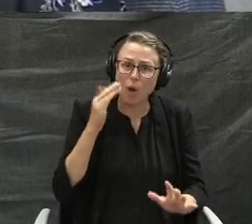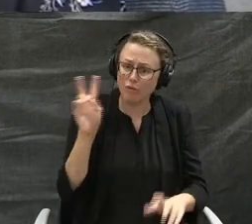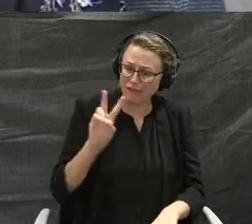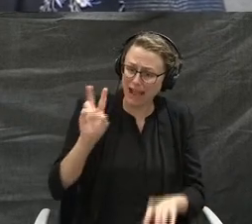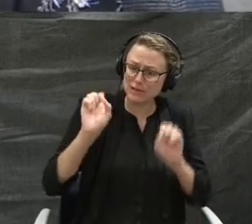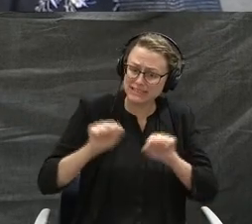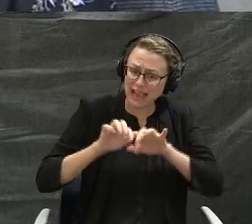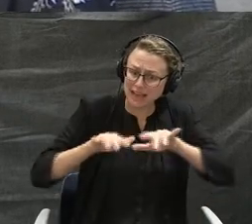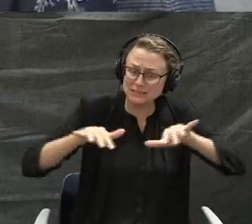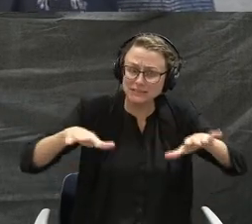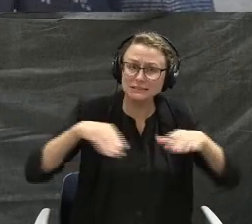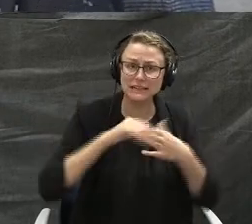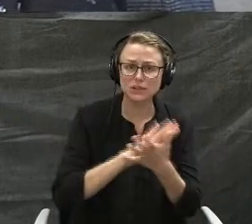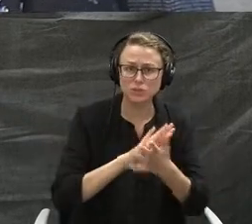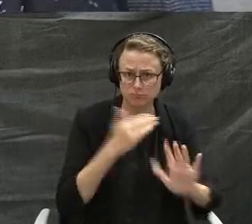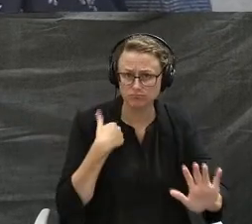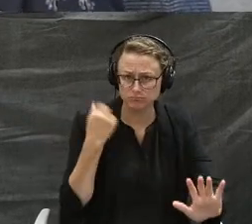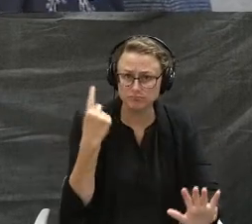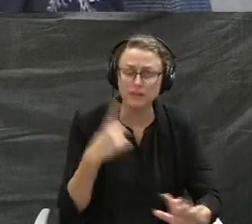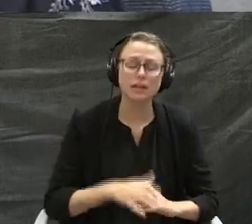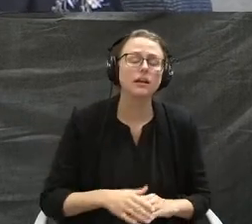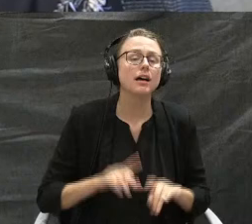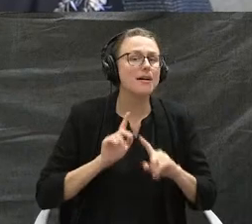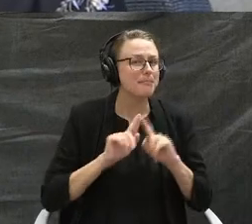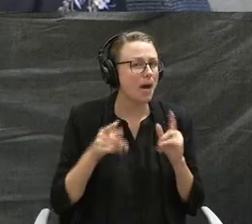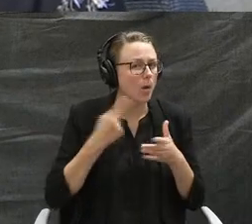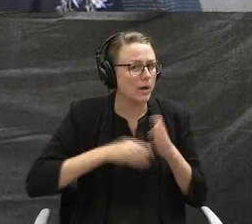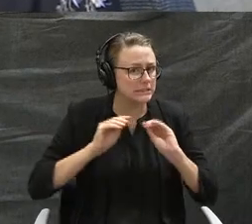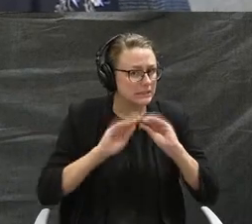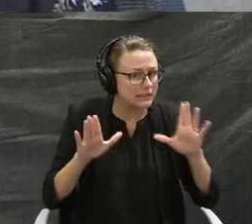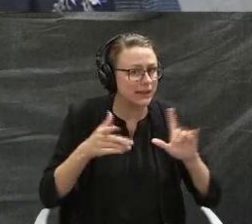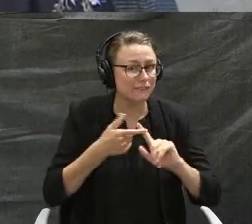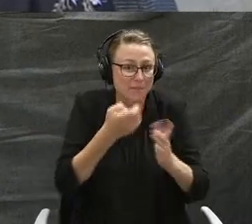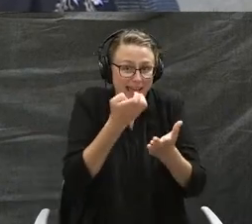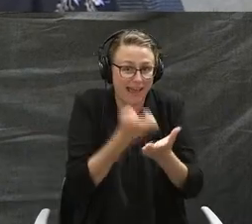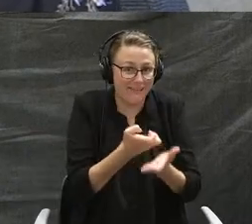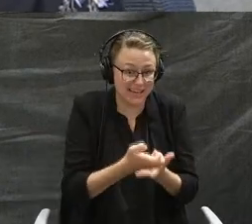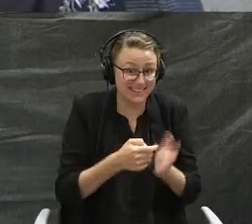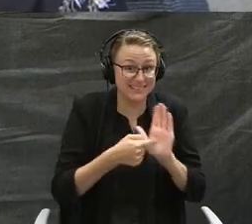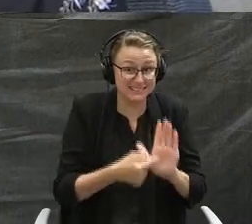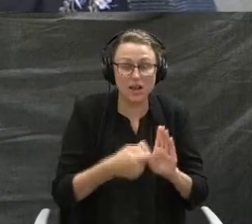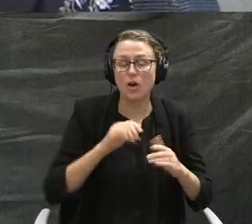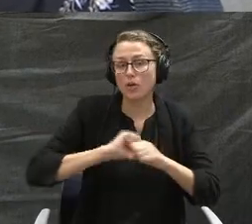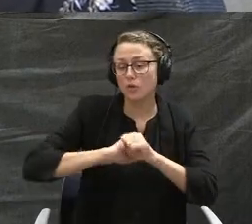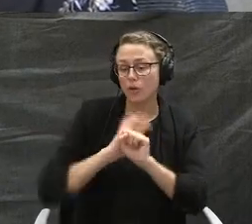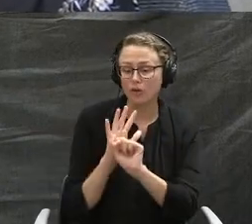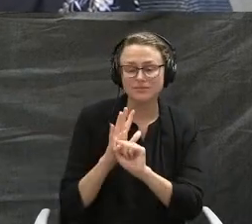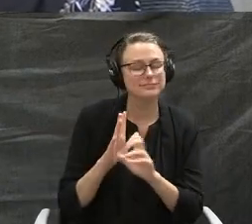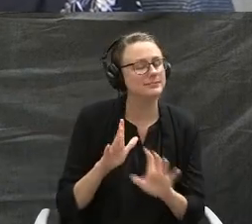setting. What is clear through evidence, though, is that COVID-19 is highly unlikely to manifest itself